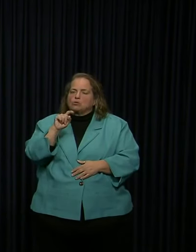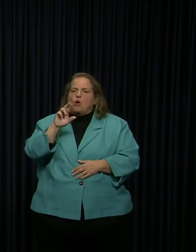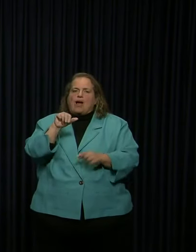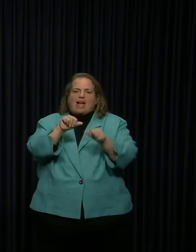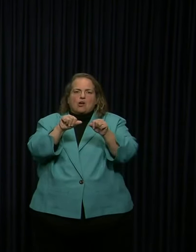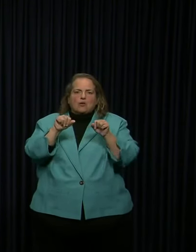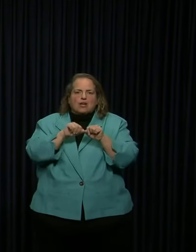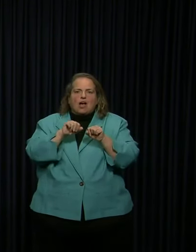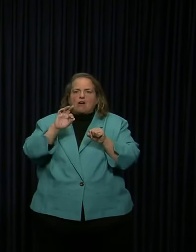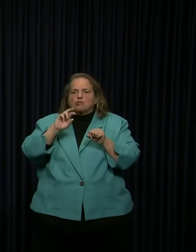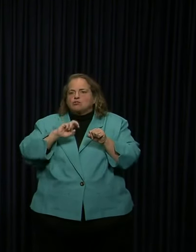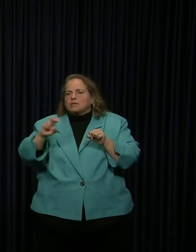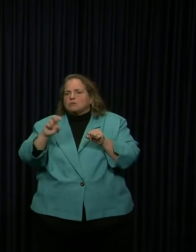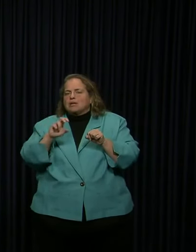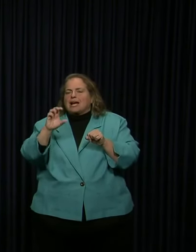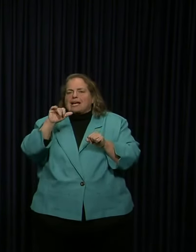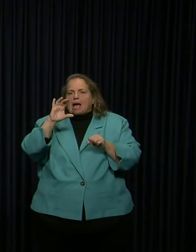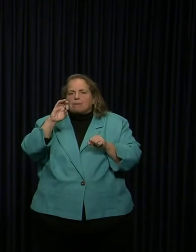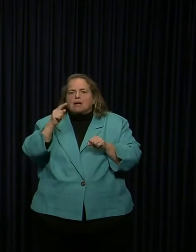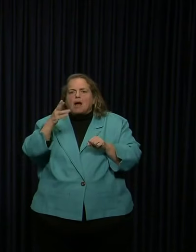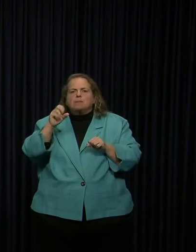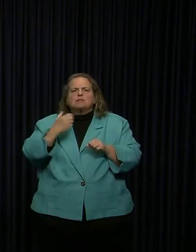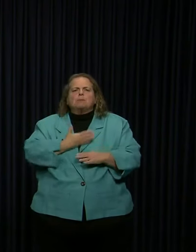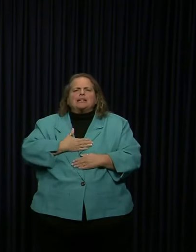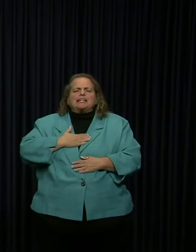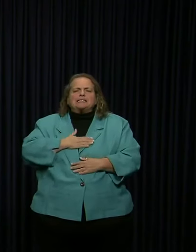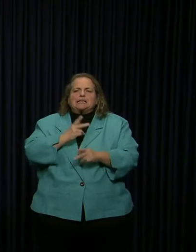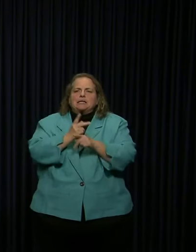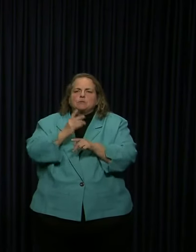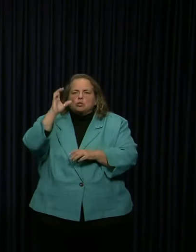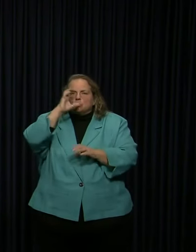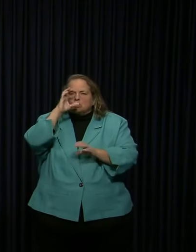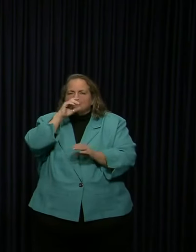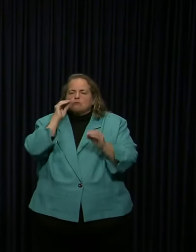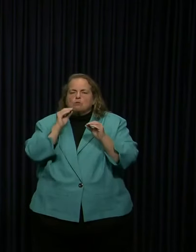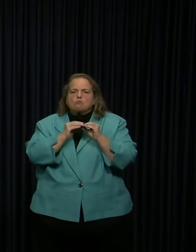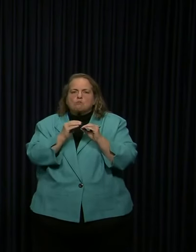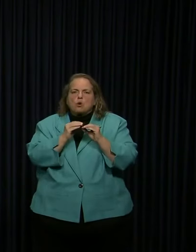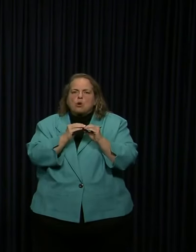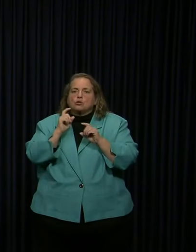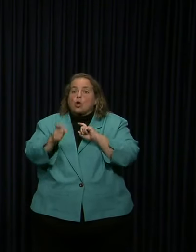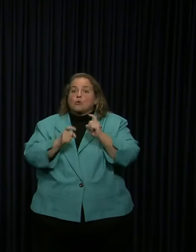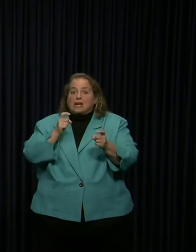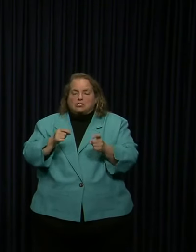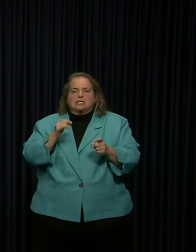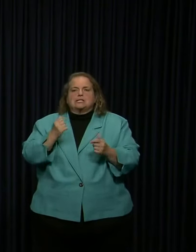HAVE 87 NEW CASES TODAY, AND WHEN AGAIN WE FOUND SOME